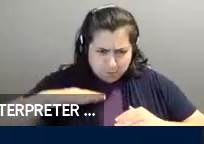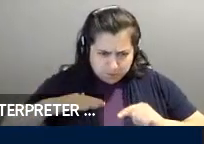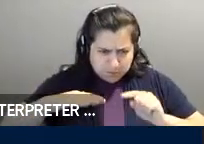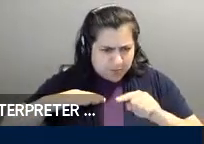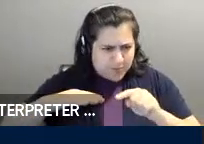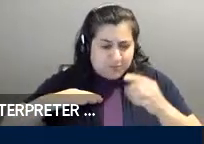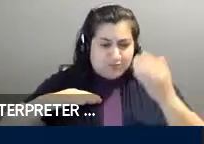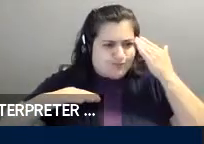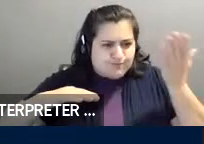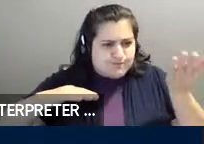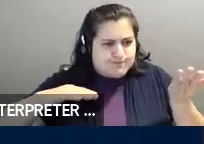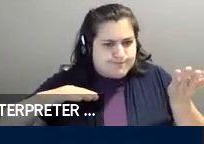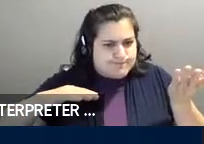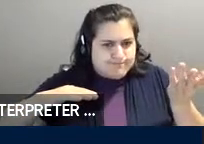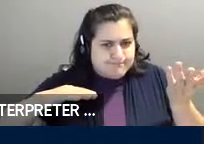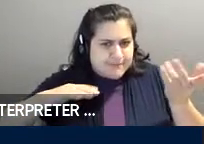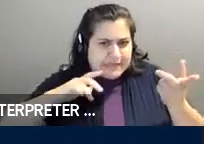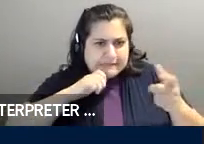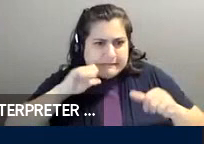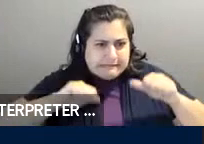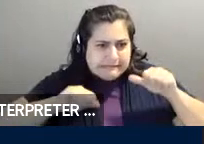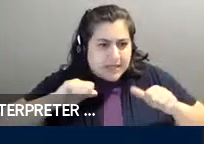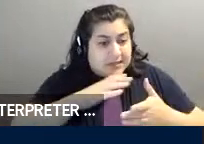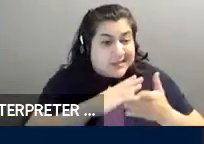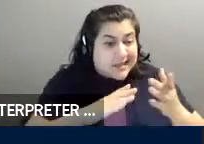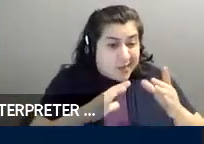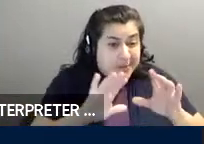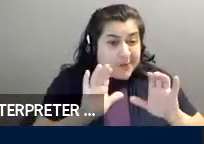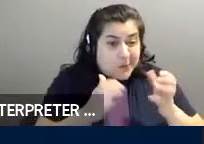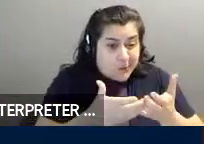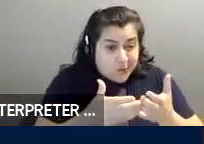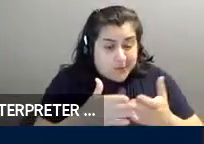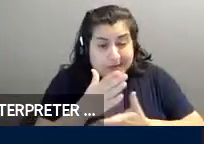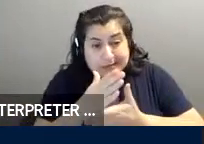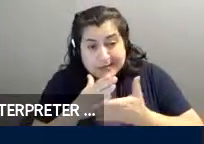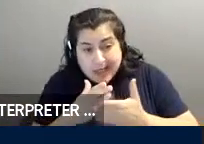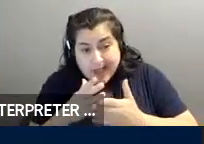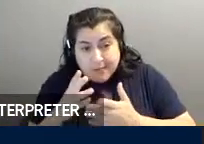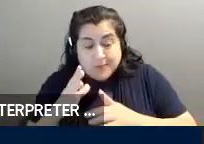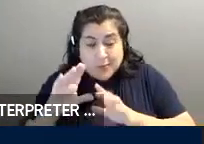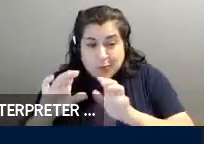Like I said before, some of the advisory committees and the public comment, it wasn't a consensus